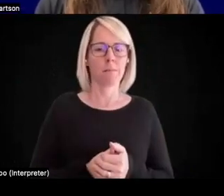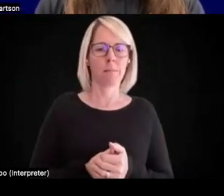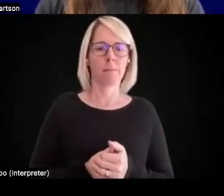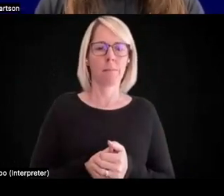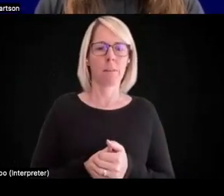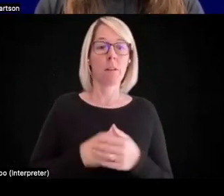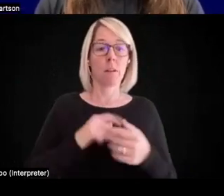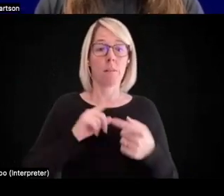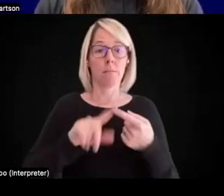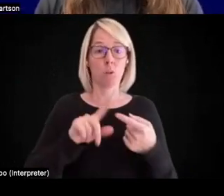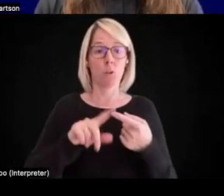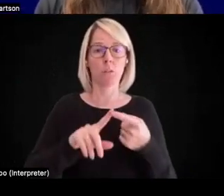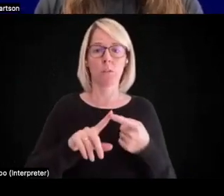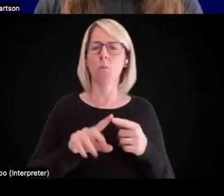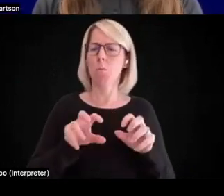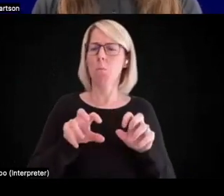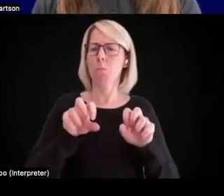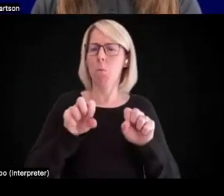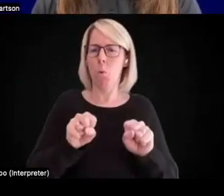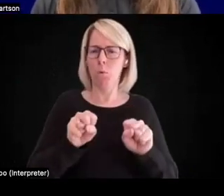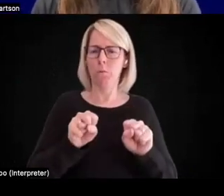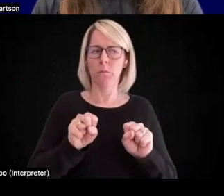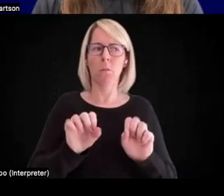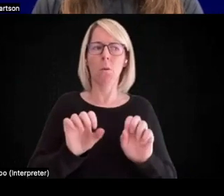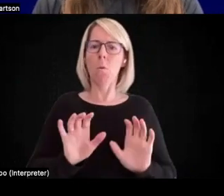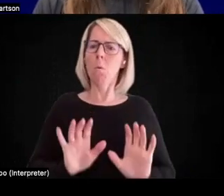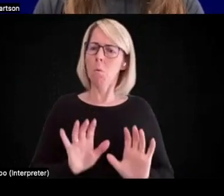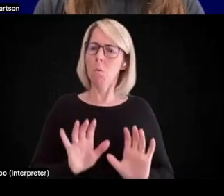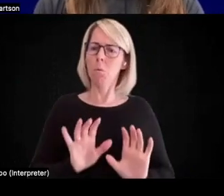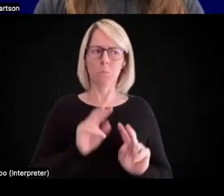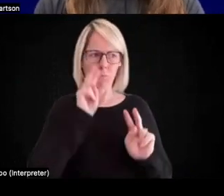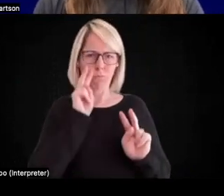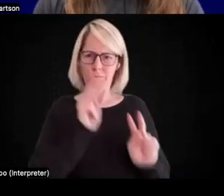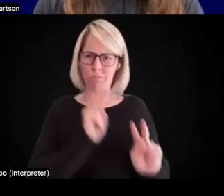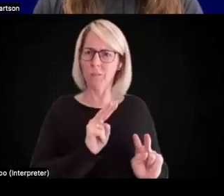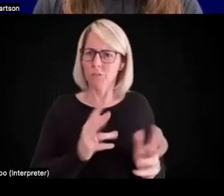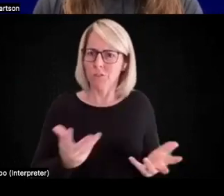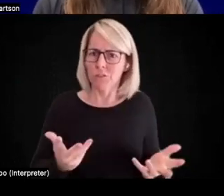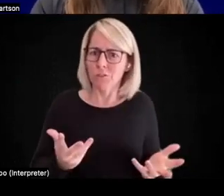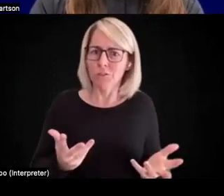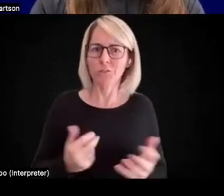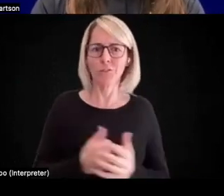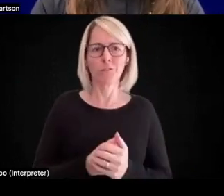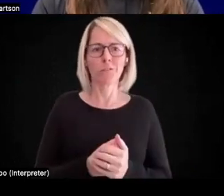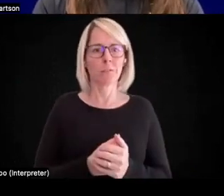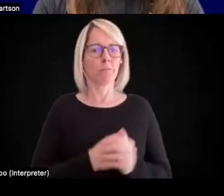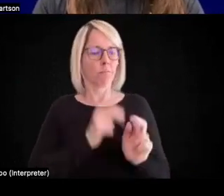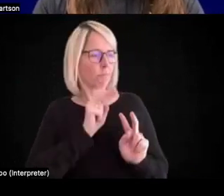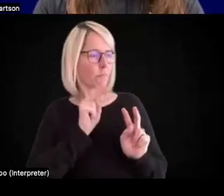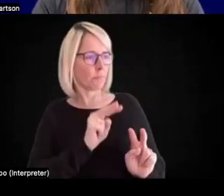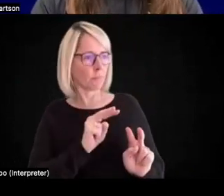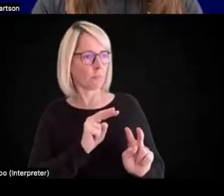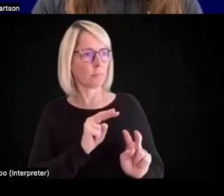pause and wait and observe, and then depending on what you see, you are waiting for the person,